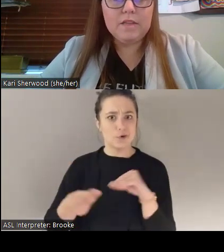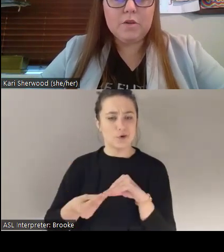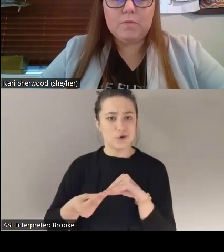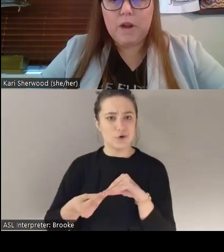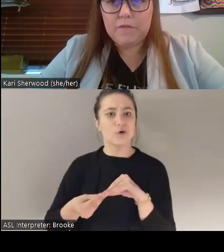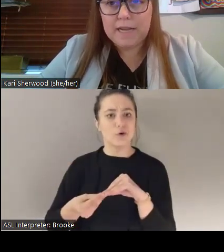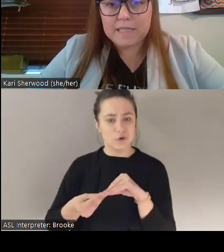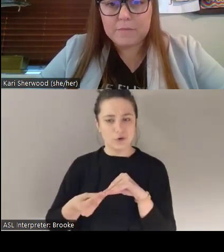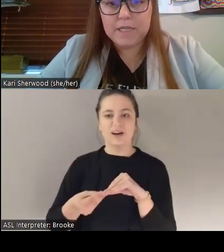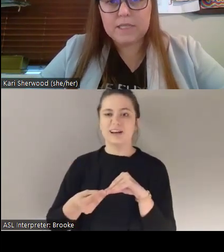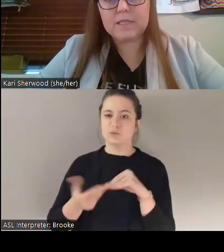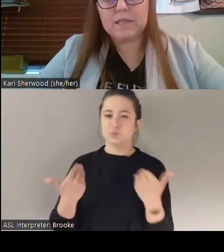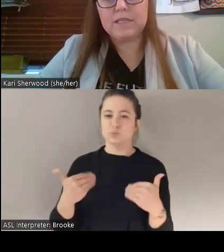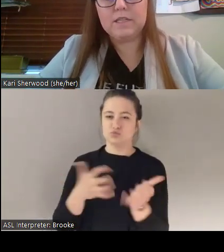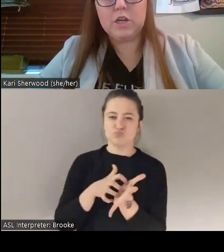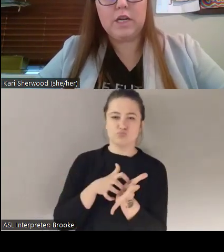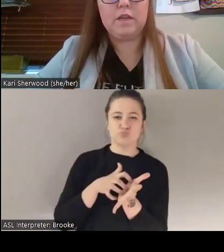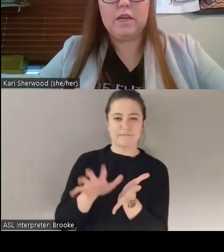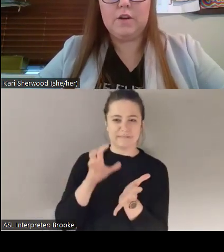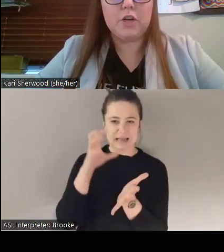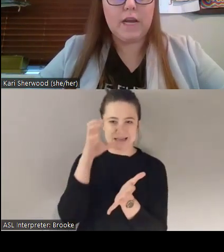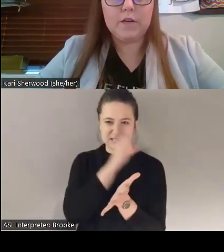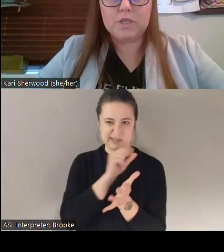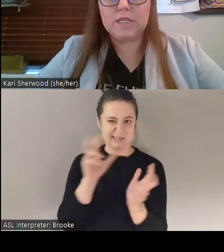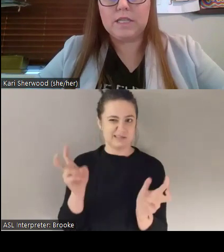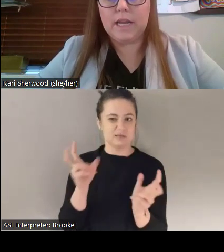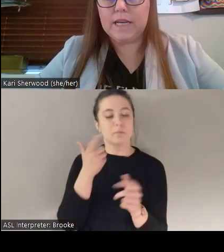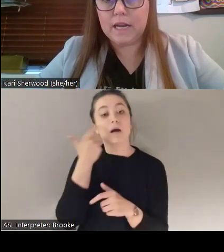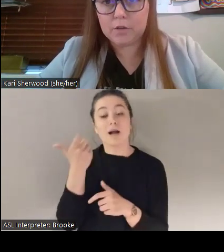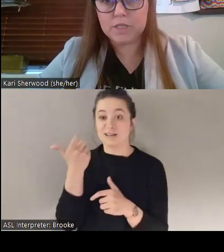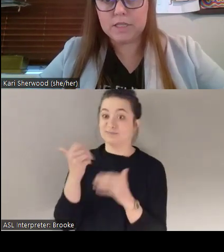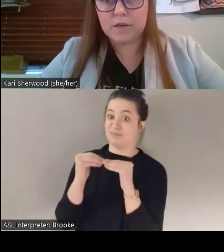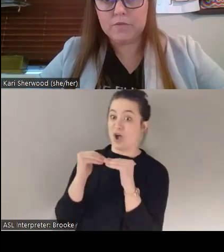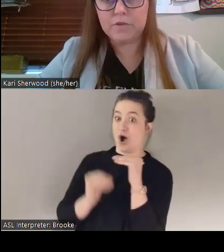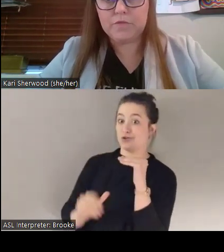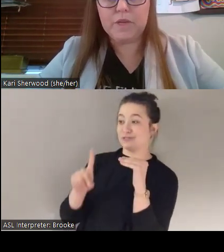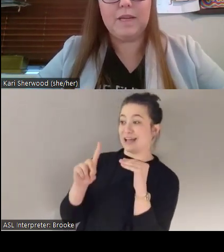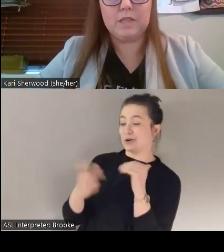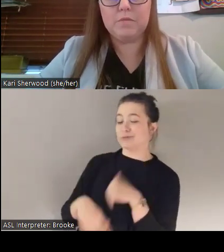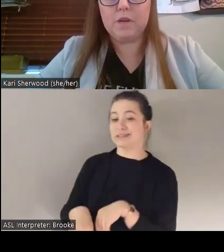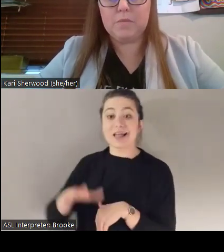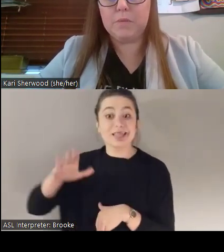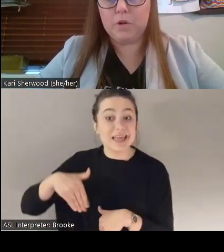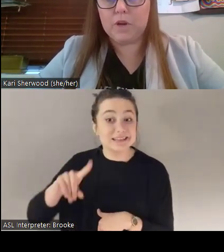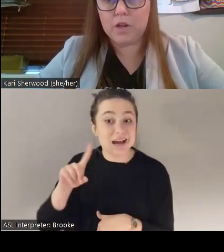And these are rough estimates considering the under-diagnosis and late diagnosis of females and people of color